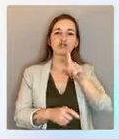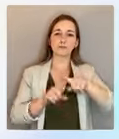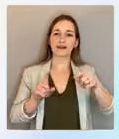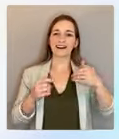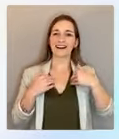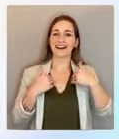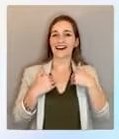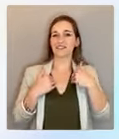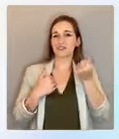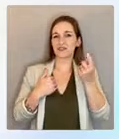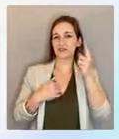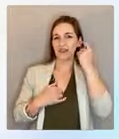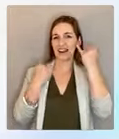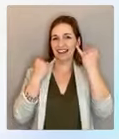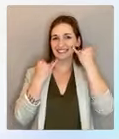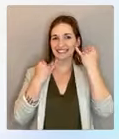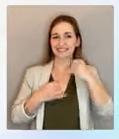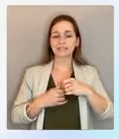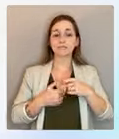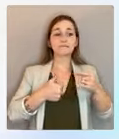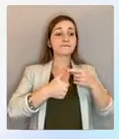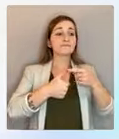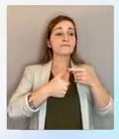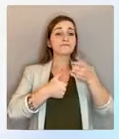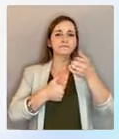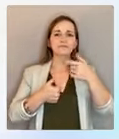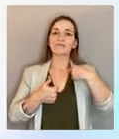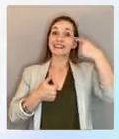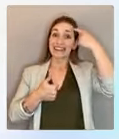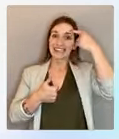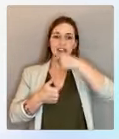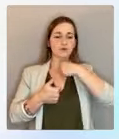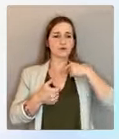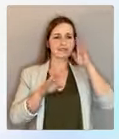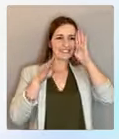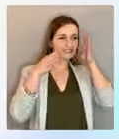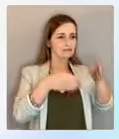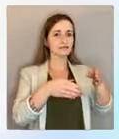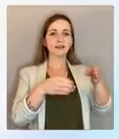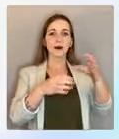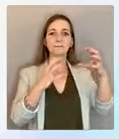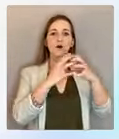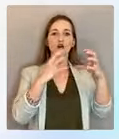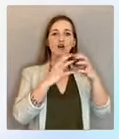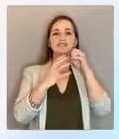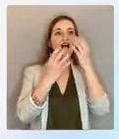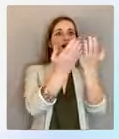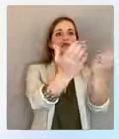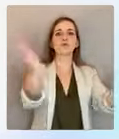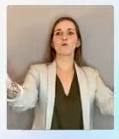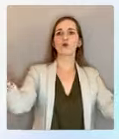The first is very specific to our title, which is you spend all of your time looking at the ball instead of the world.